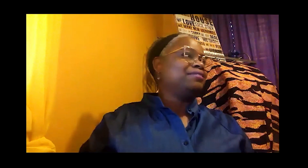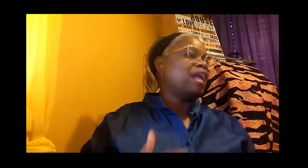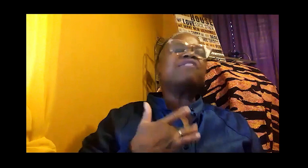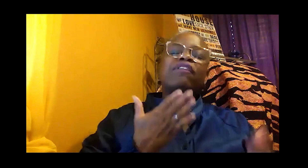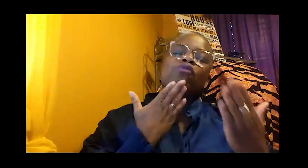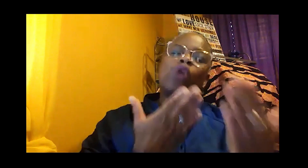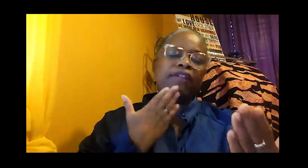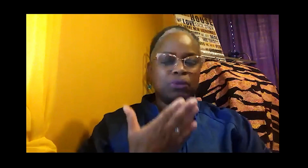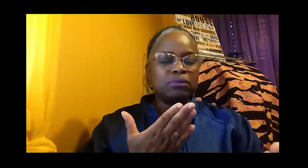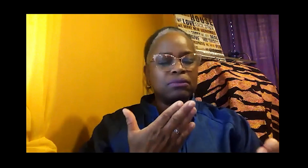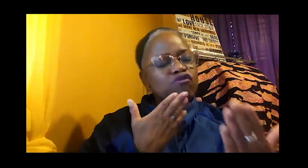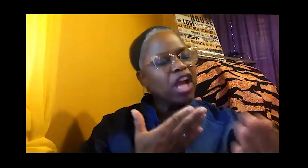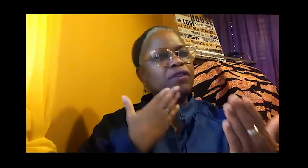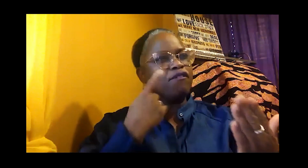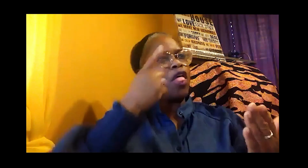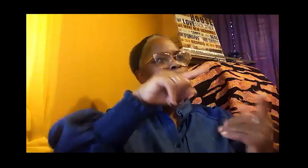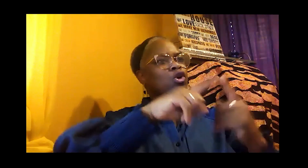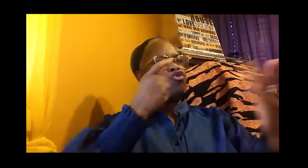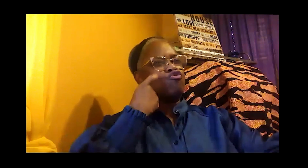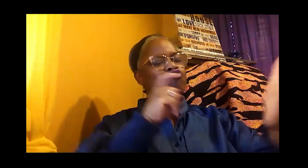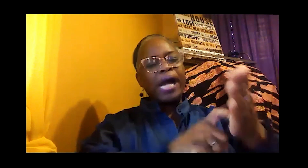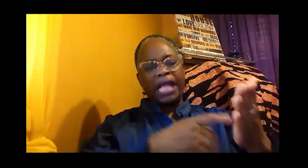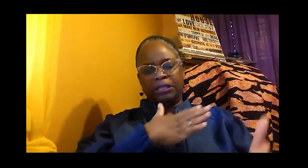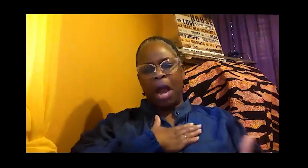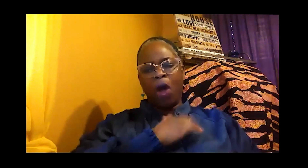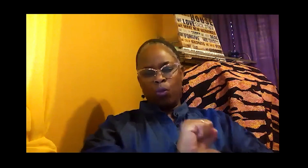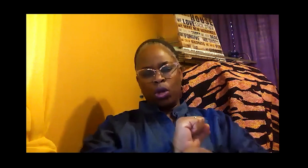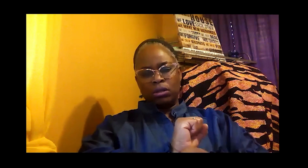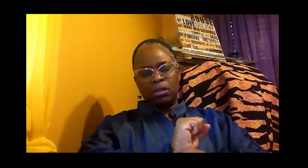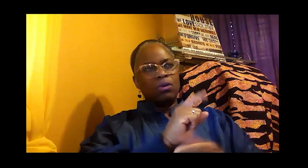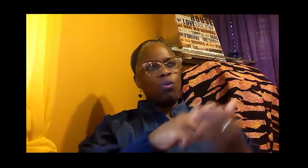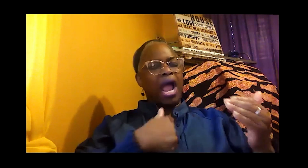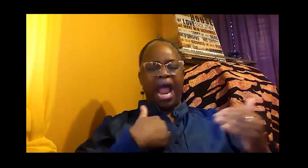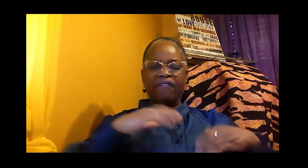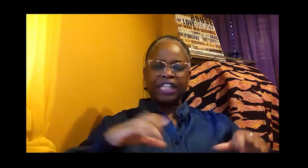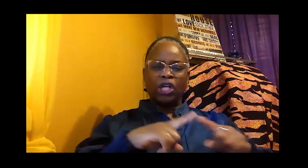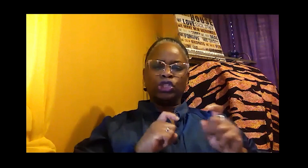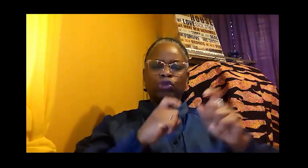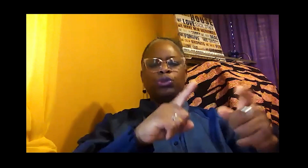I also felt grateful to be recognized for my work and contributions made to the Deaf community,